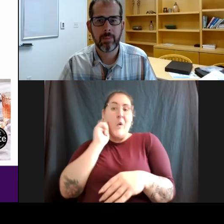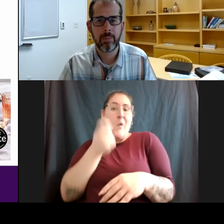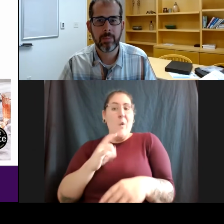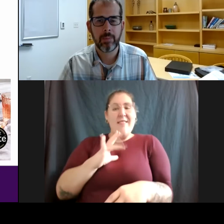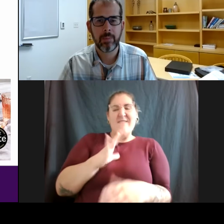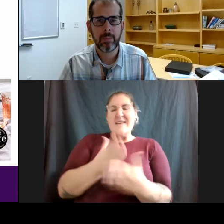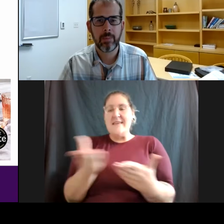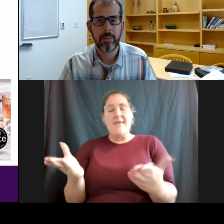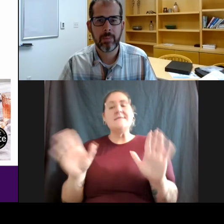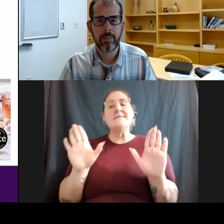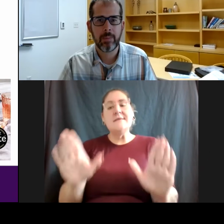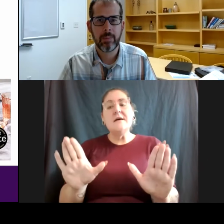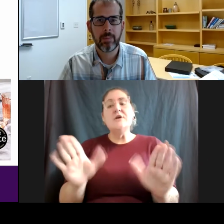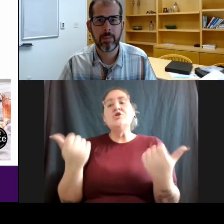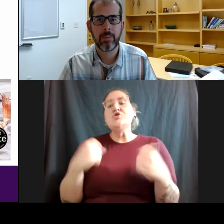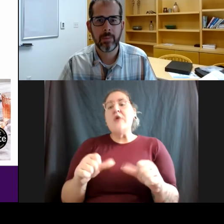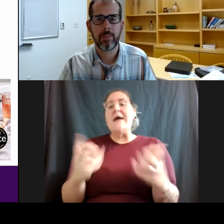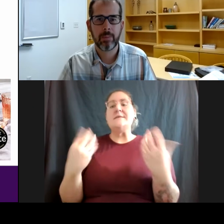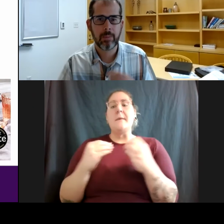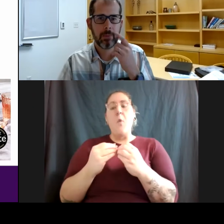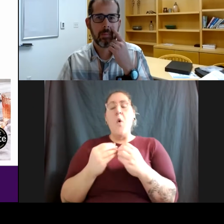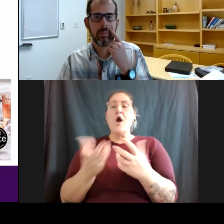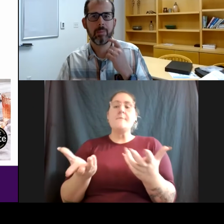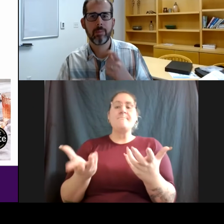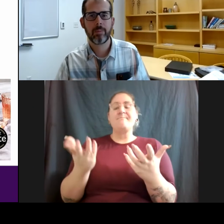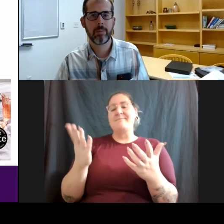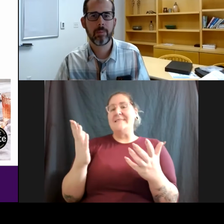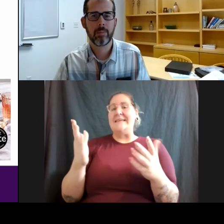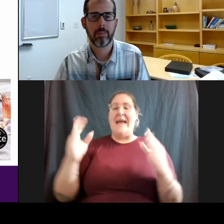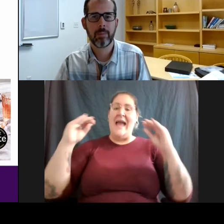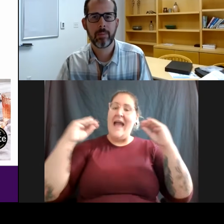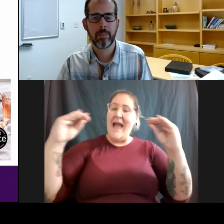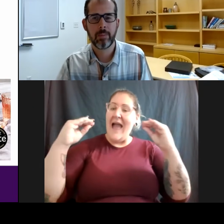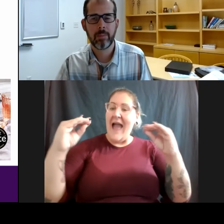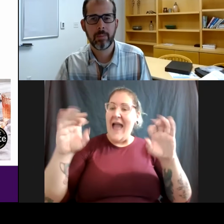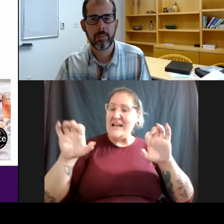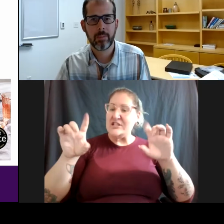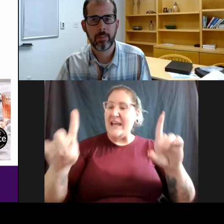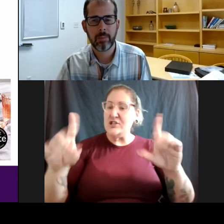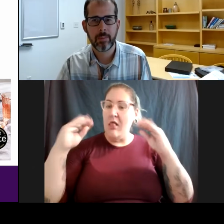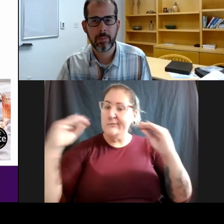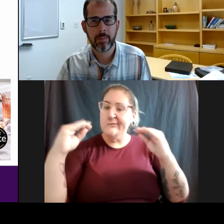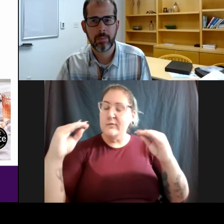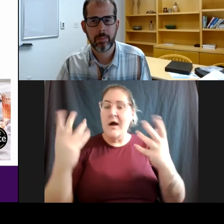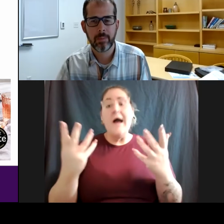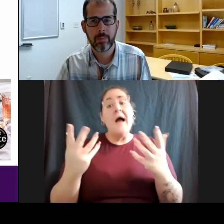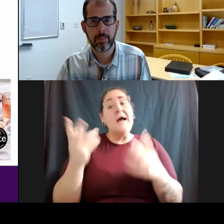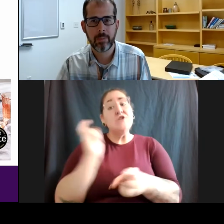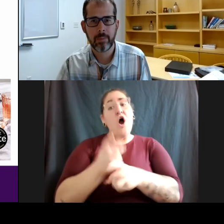with people, and it is a slow burn. It is not ideal, but sometimes you might need to